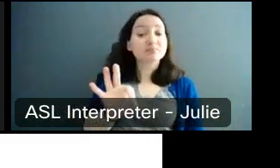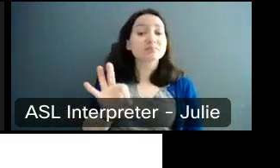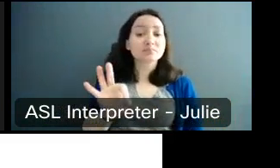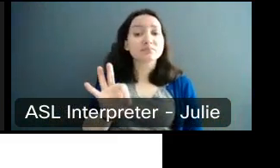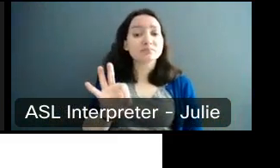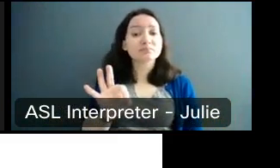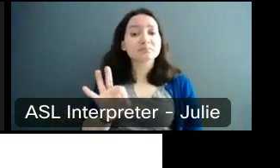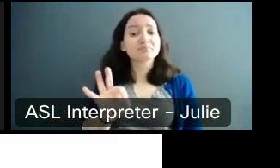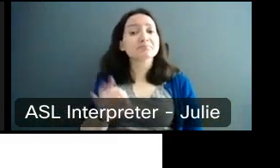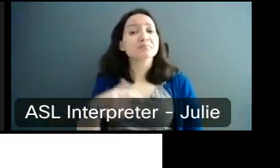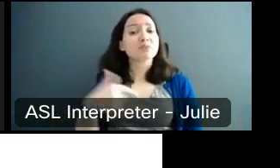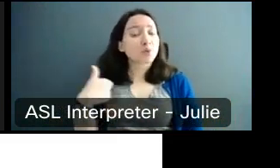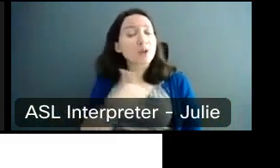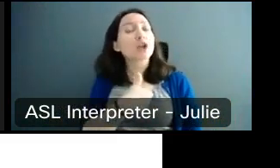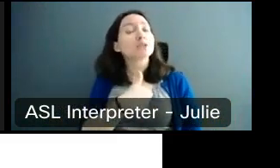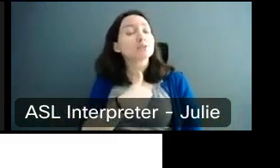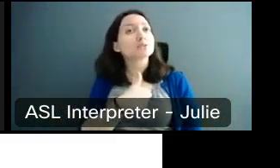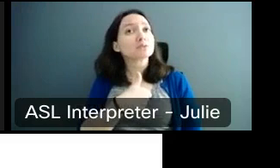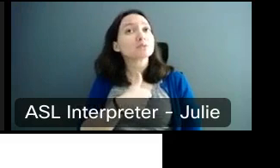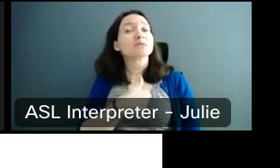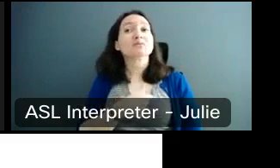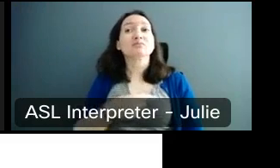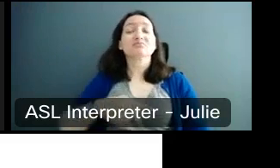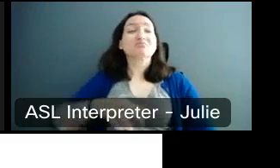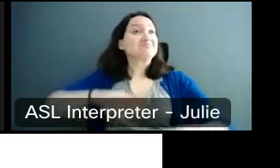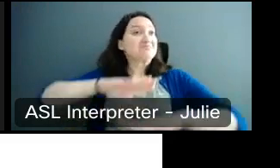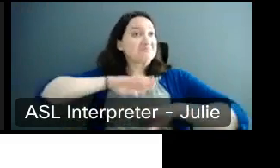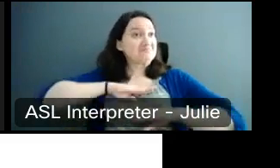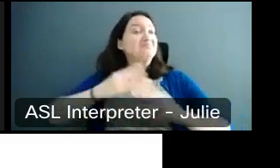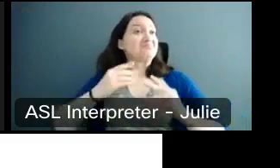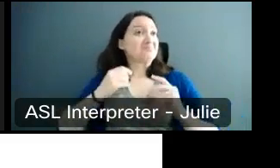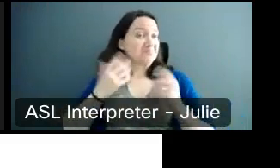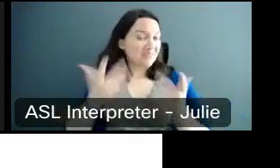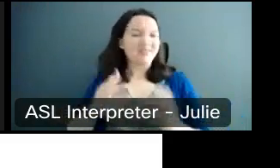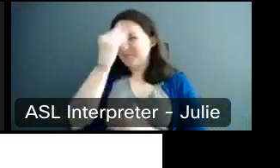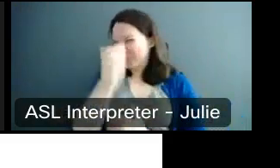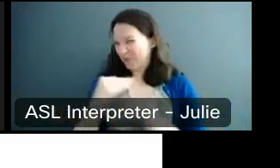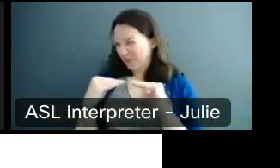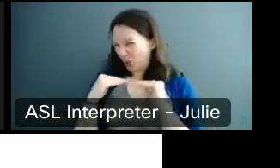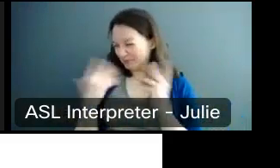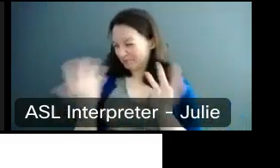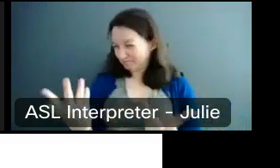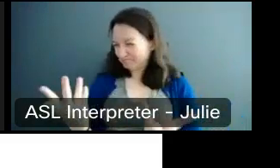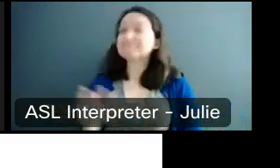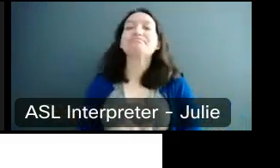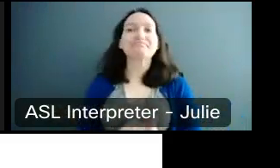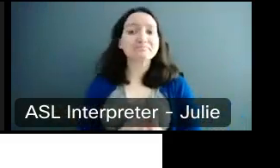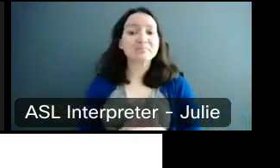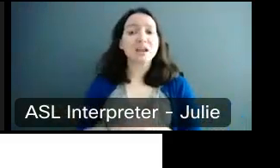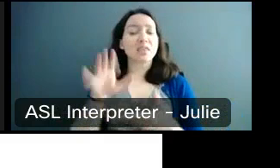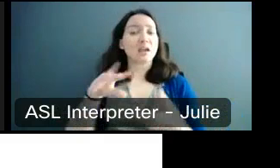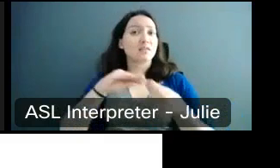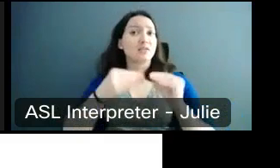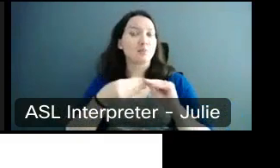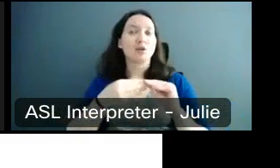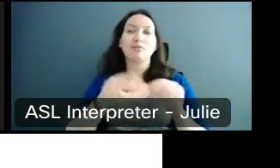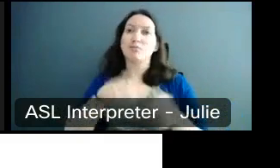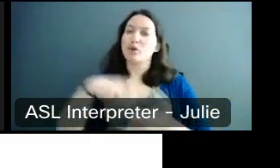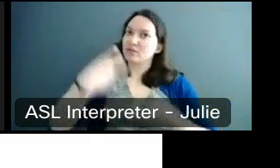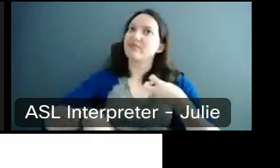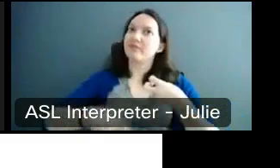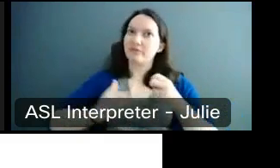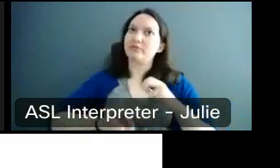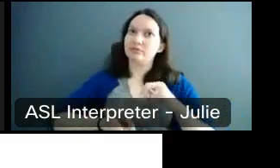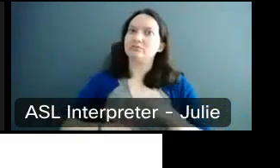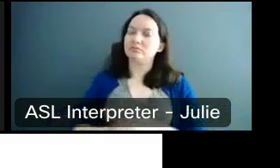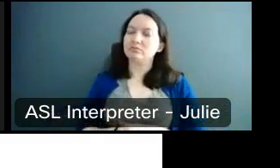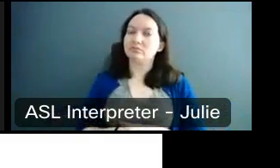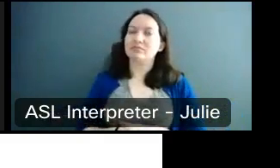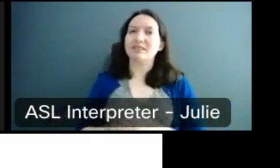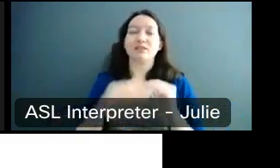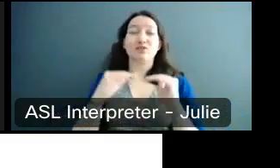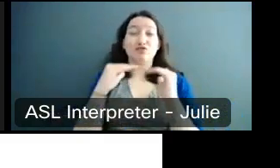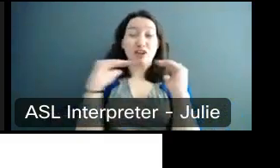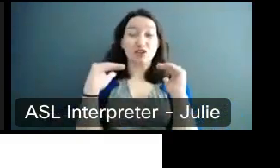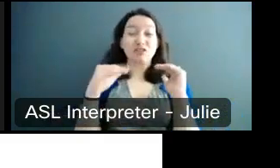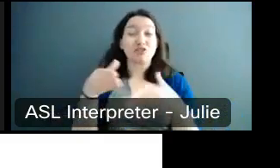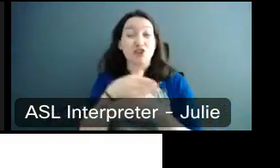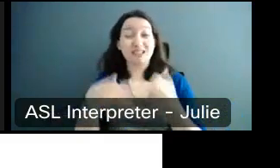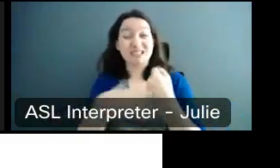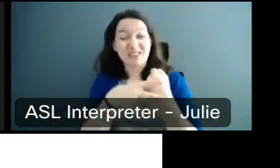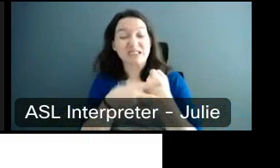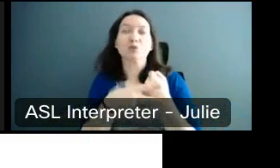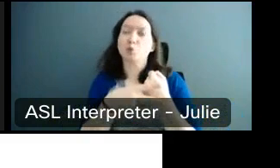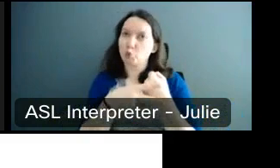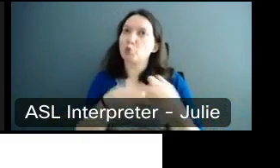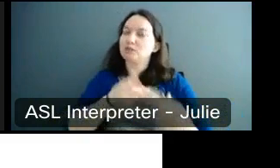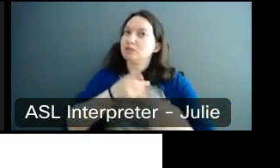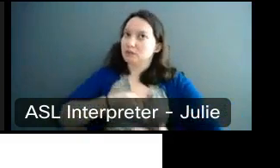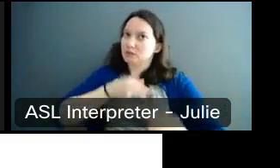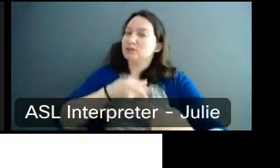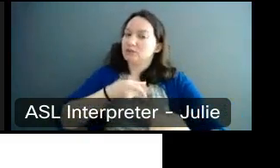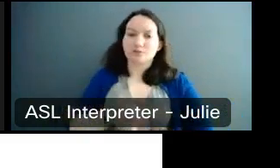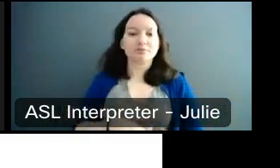Doing we met the threshold there just to be fair that, uh, that metric is getting tougher, the, uh, the threshold to meet shared savings, and that is coming is going to be tougher as we move forward, um,